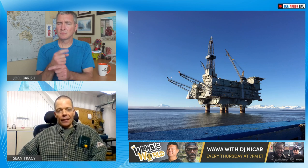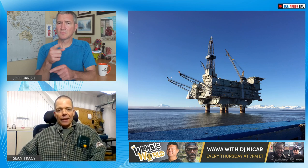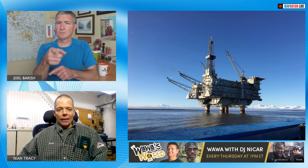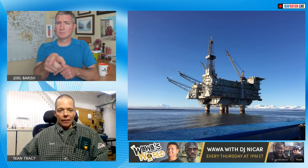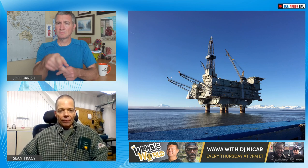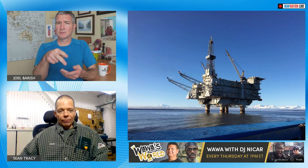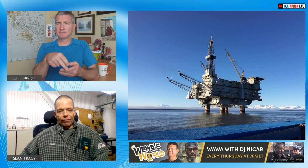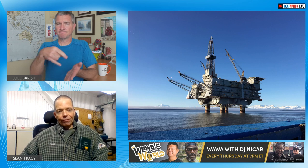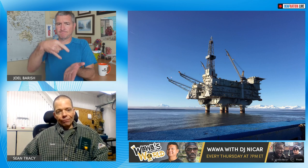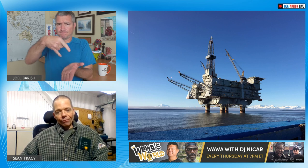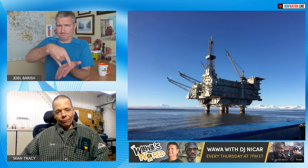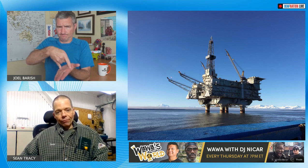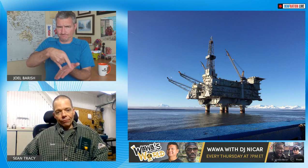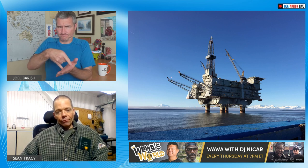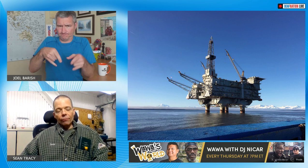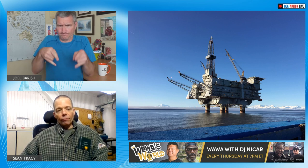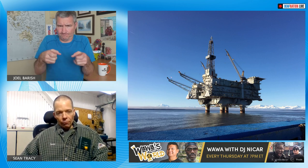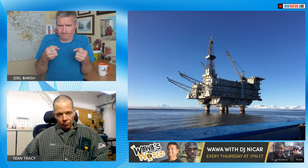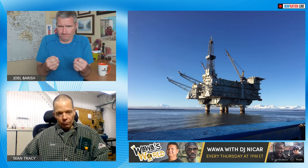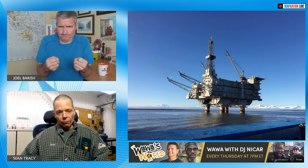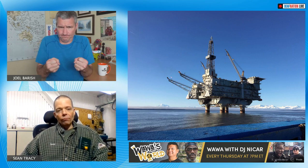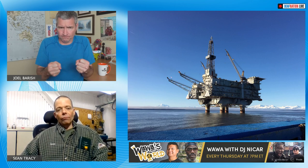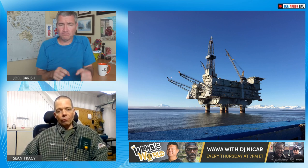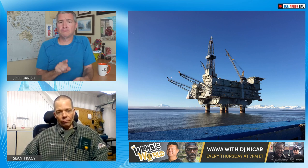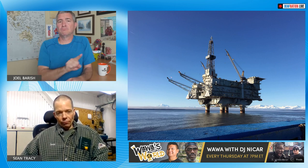So your platform is fixed in its place.